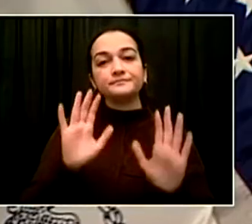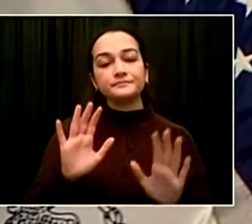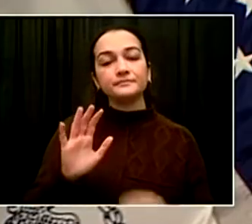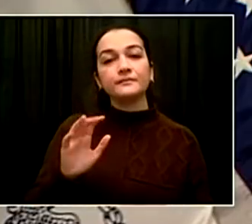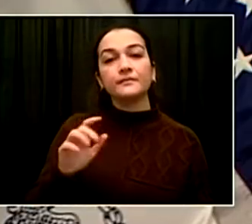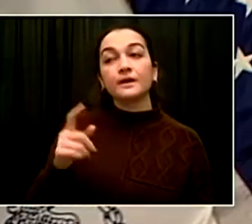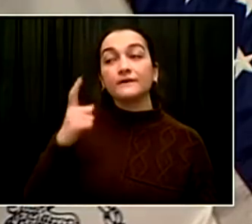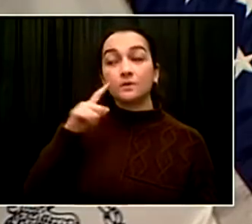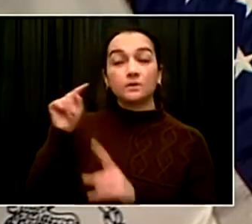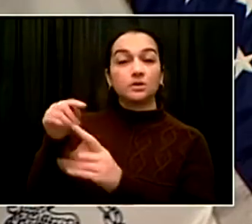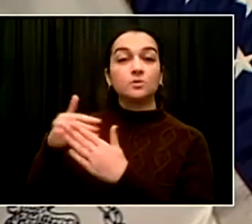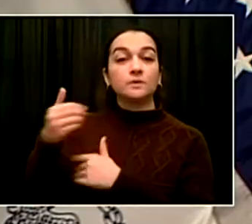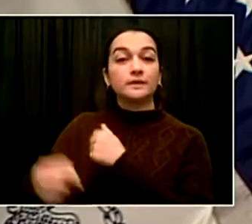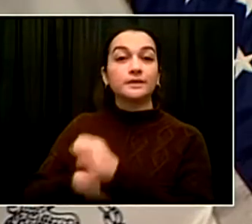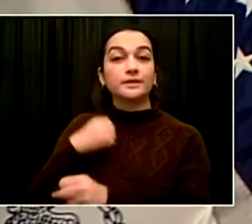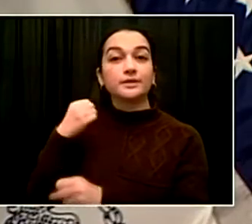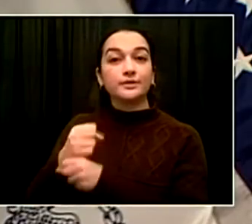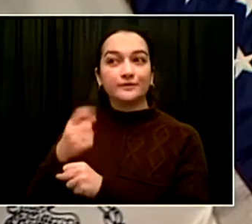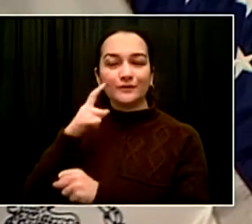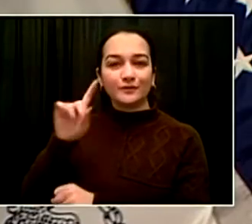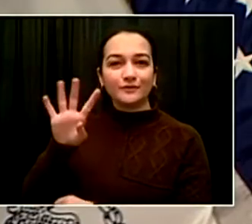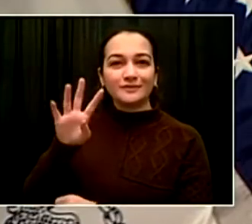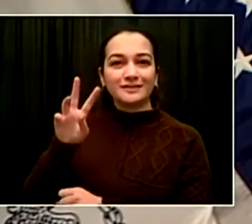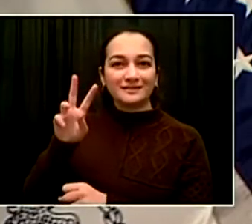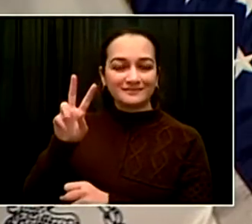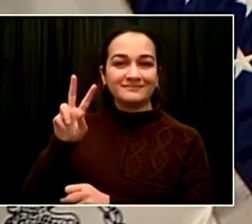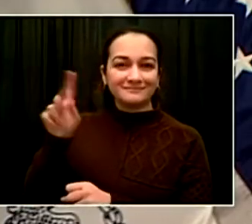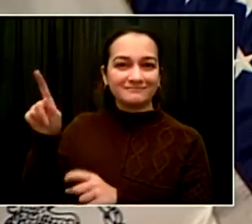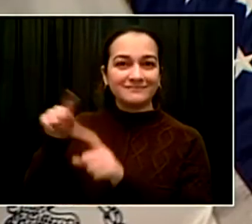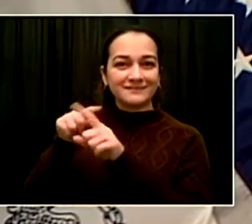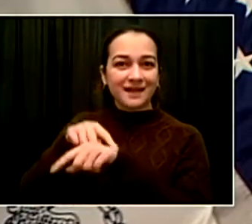QUALIFIER THERE.